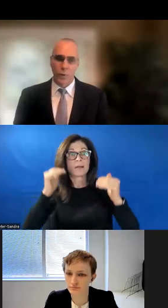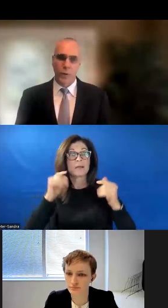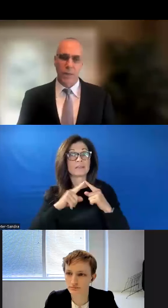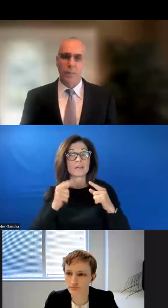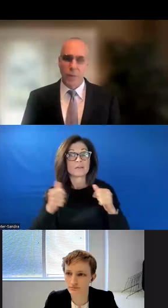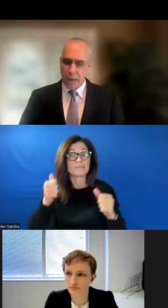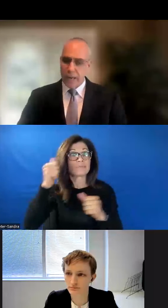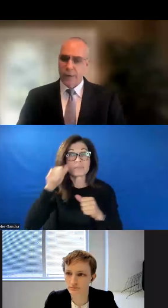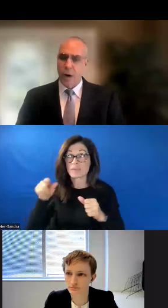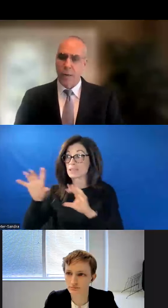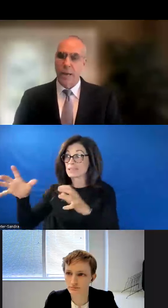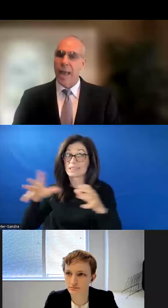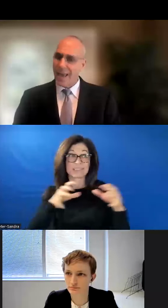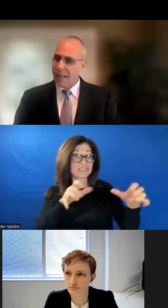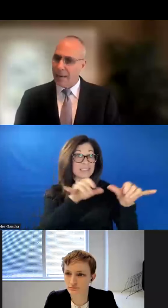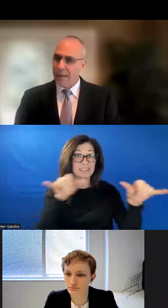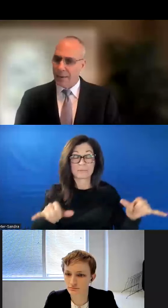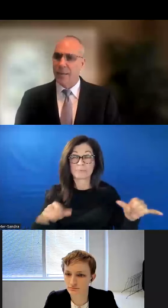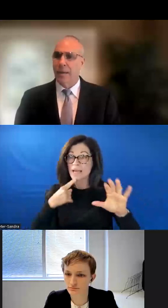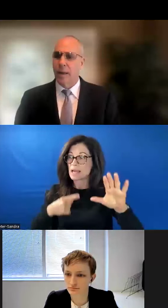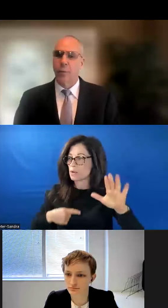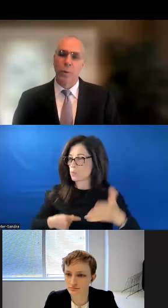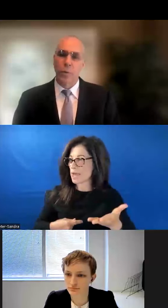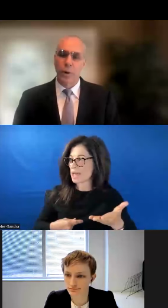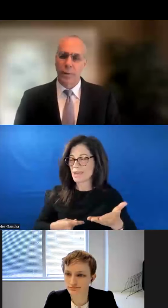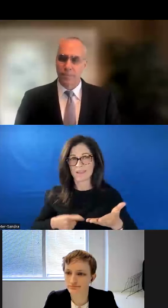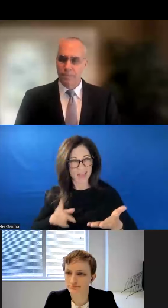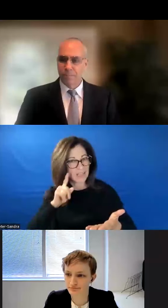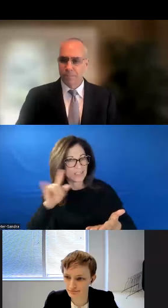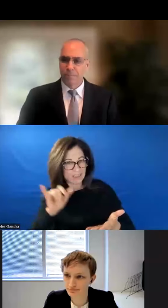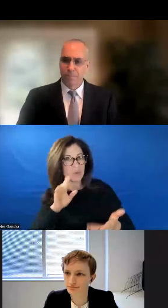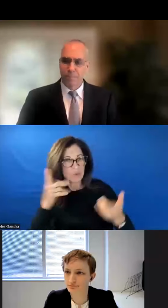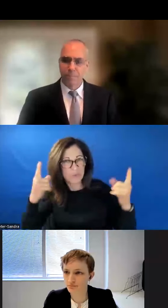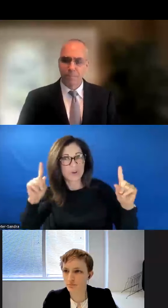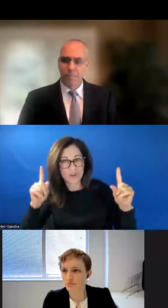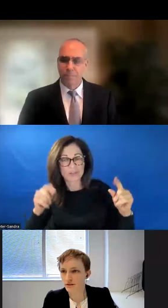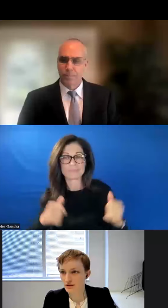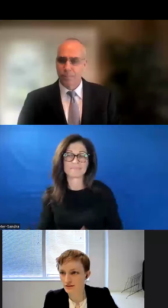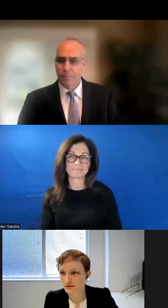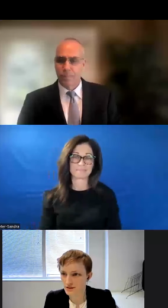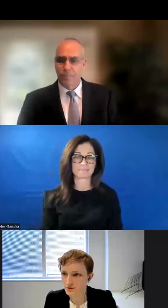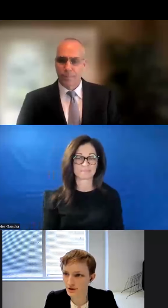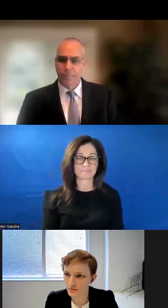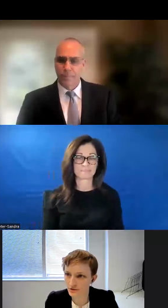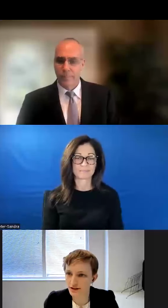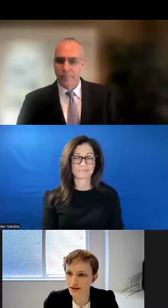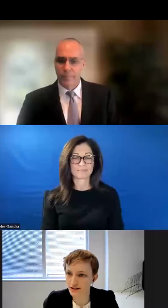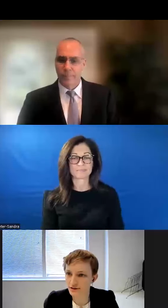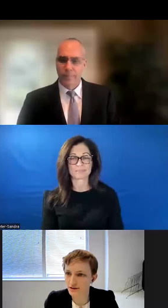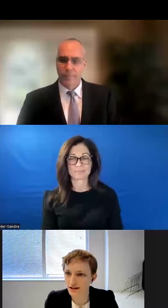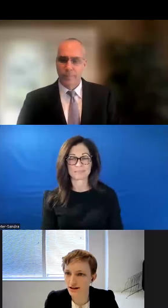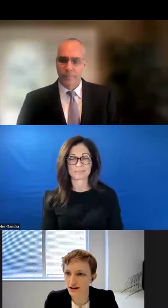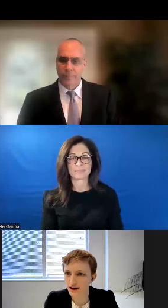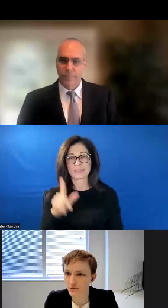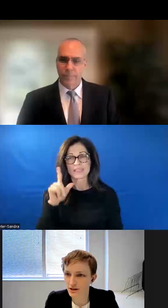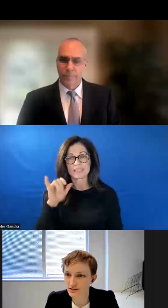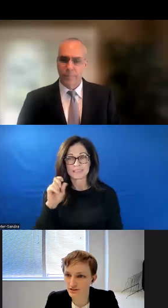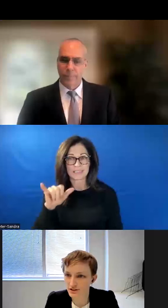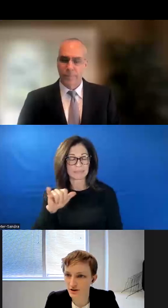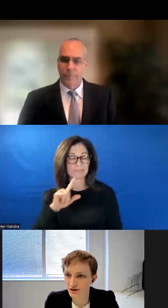THOSE SYSTEMS SAY IT SOUNDS LIKE IT WOULD WORK. >>: SUPER HELPFUL. THANK YOU. I WANT TO TURN TO